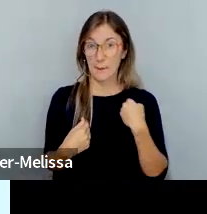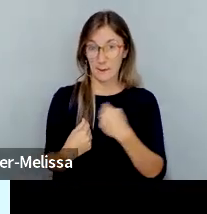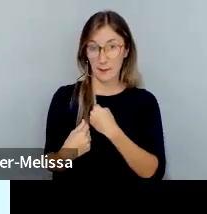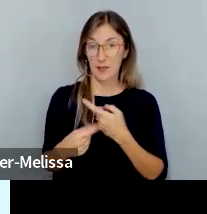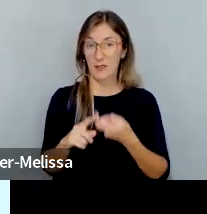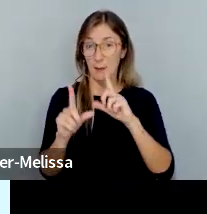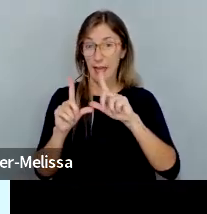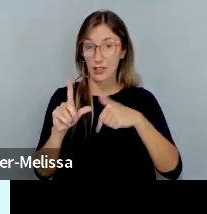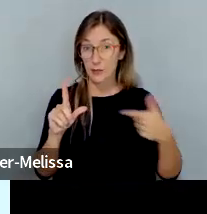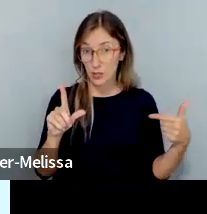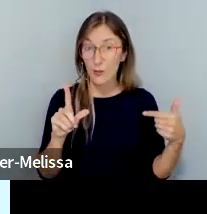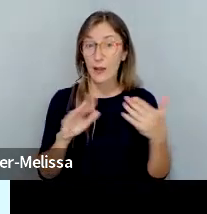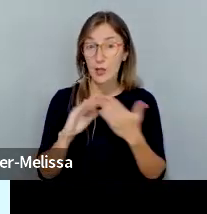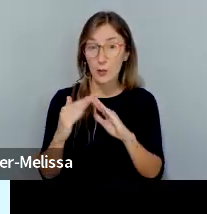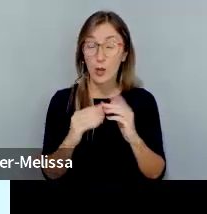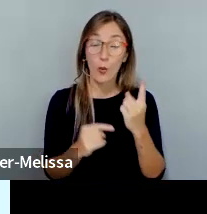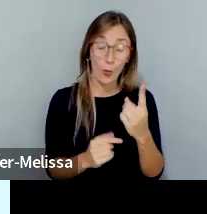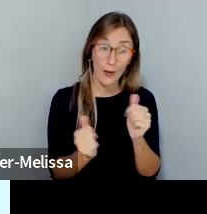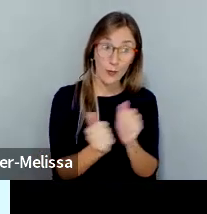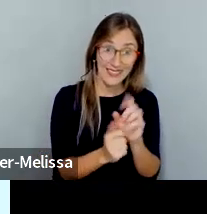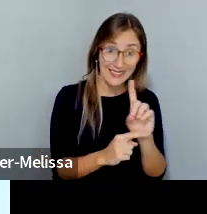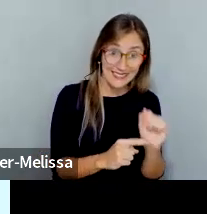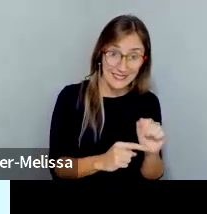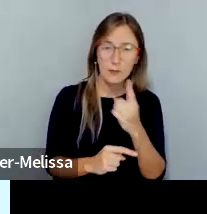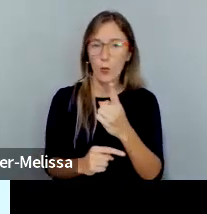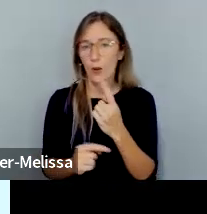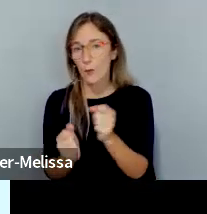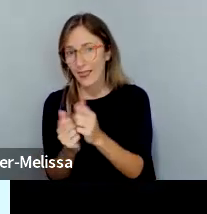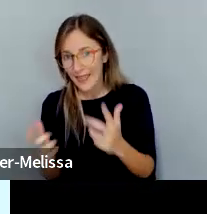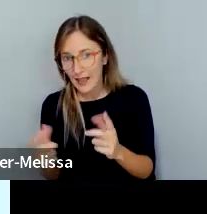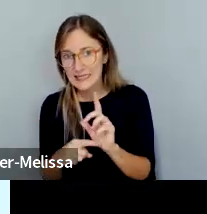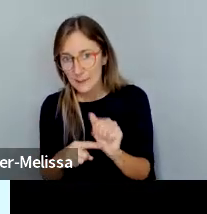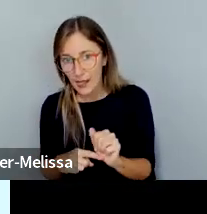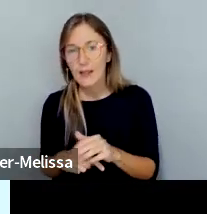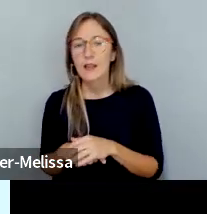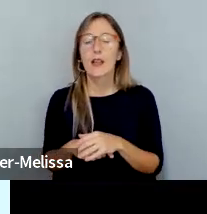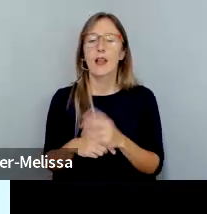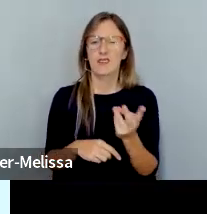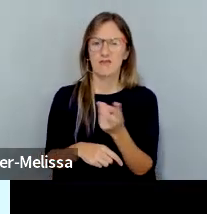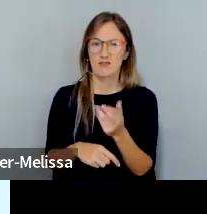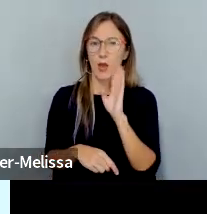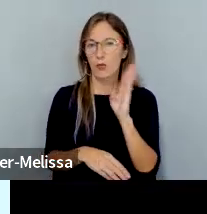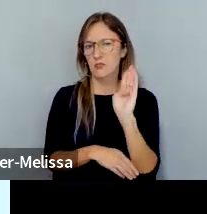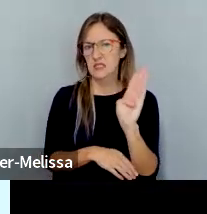That is one central, 12 mountain -- which is LGBT QI a --